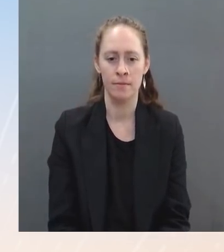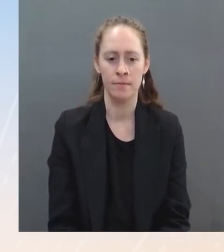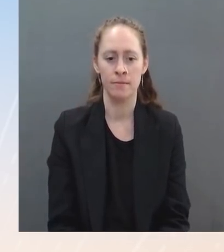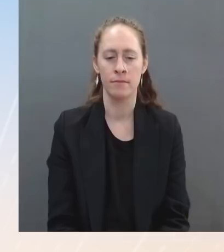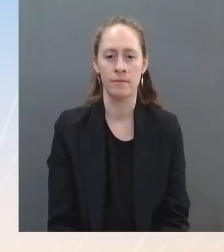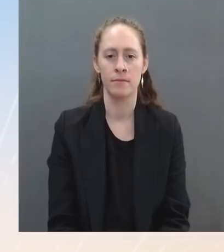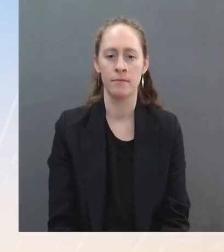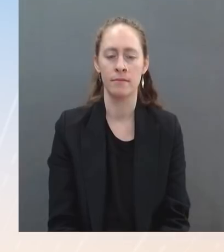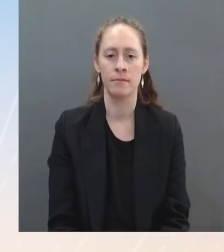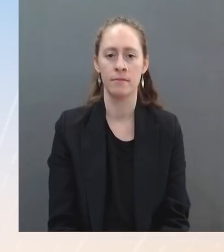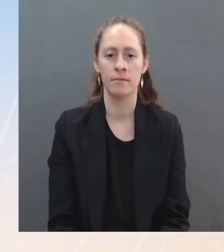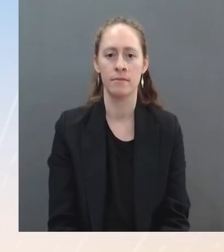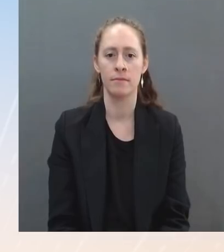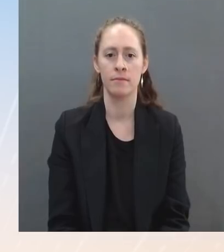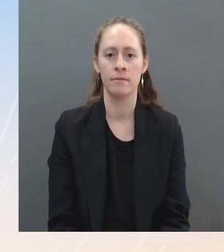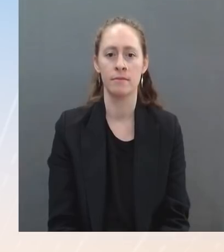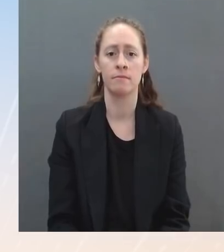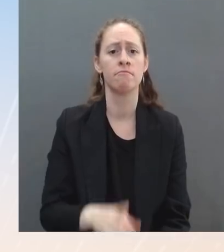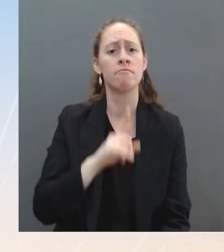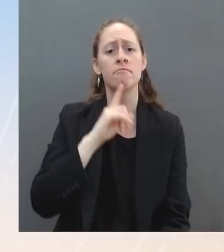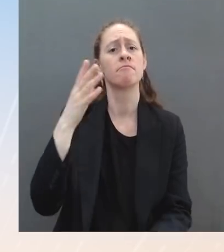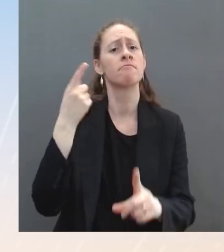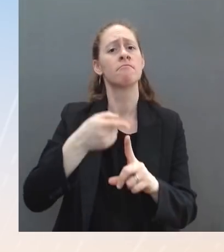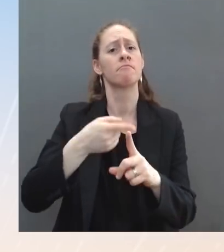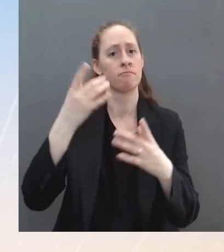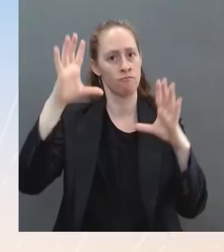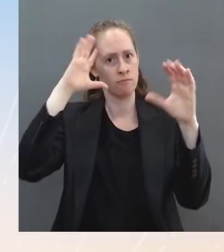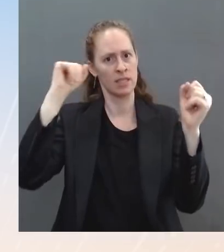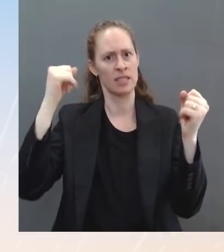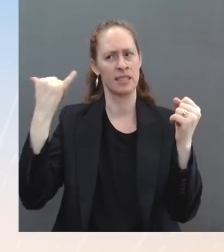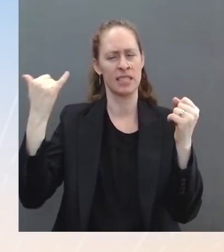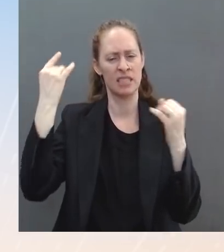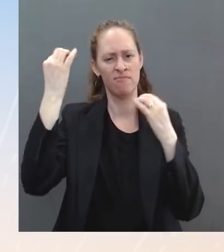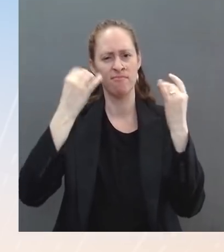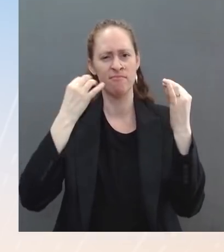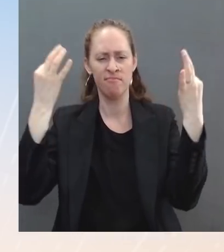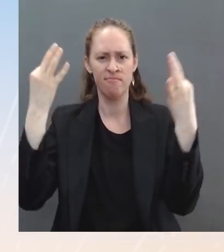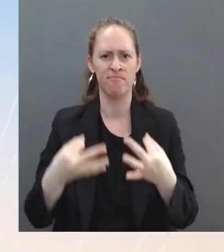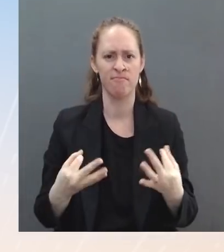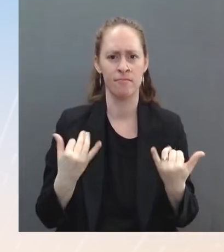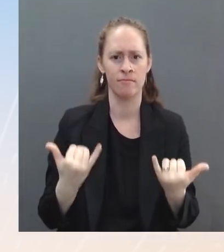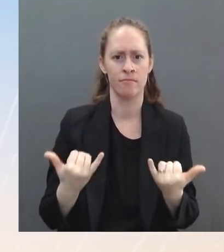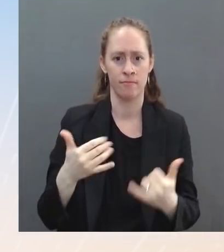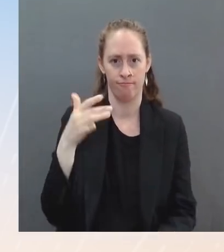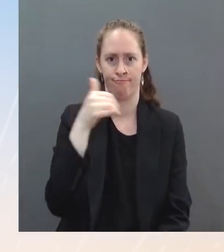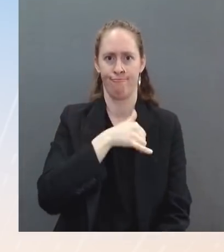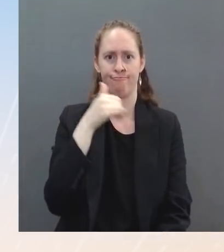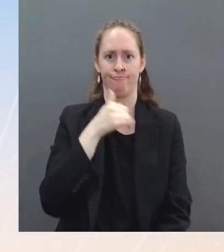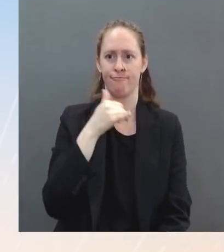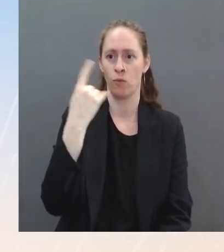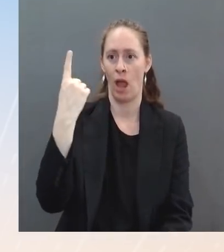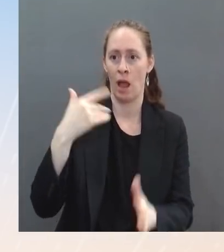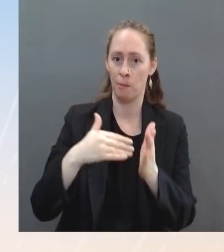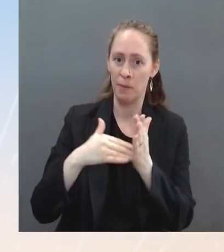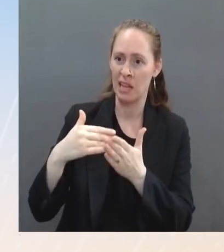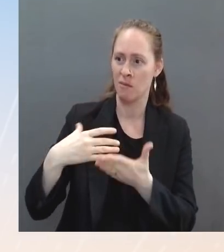today, because of a historic effort to put a million barrels a day of supply into the market, and because of the effort to work with allies and partners